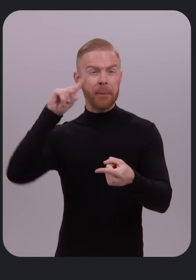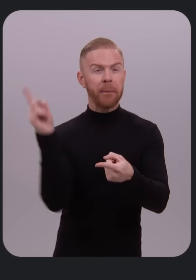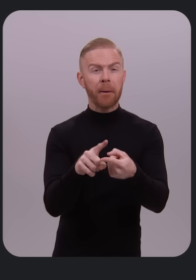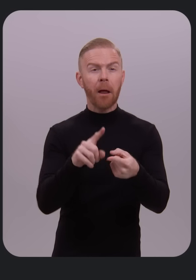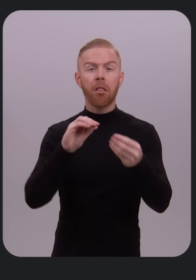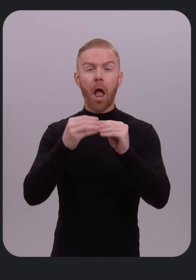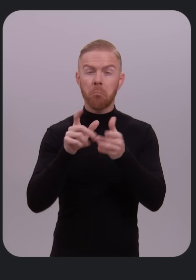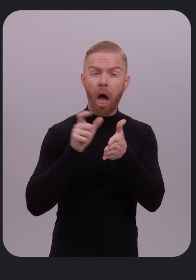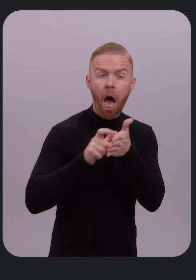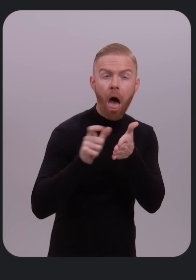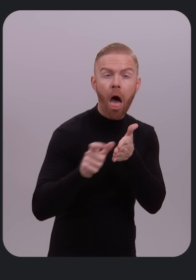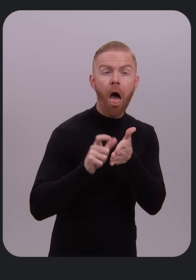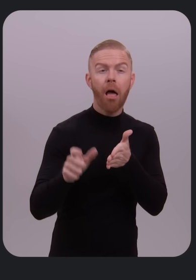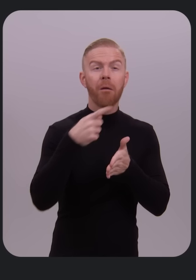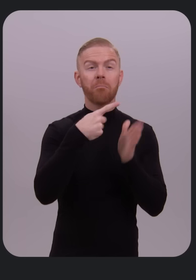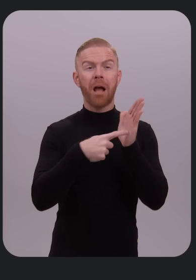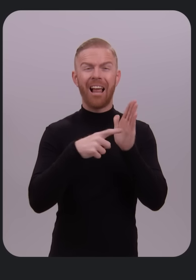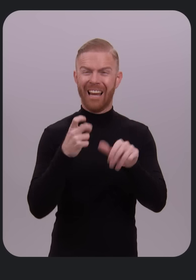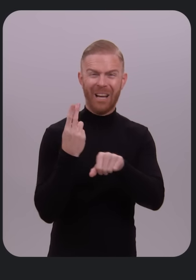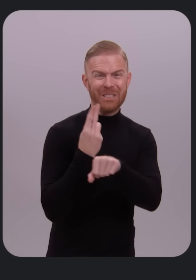needs to use for the same performance,